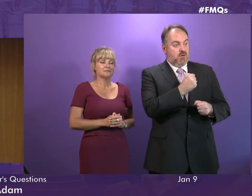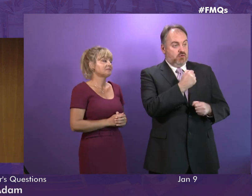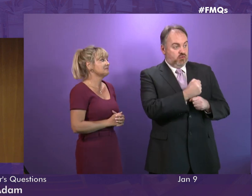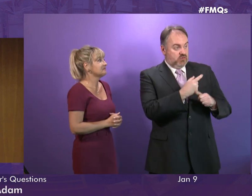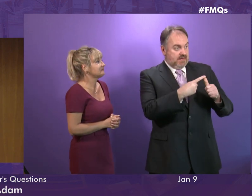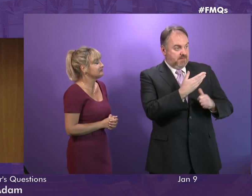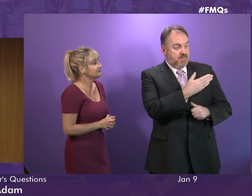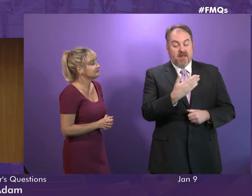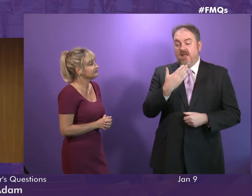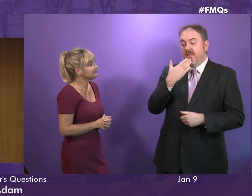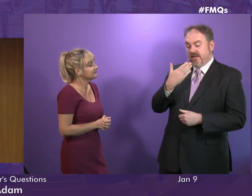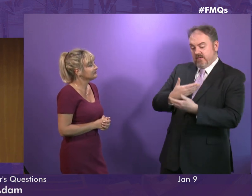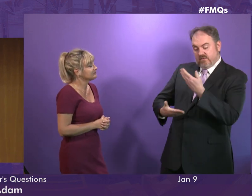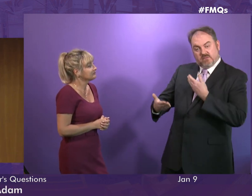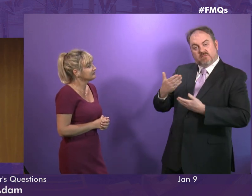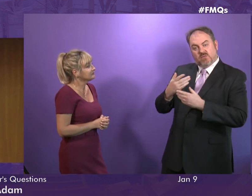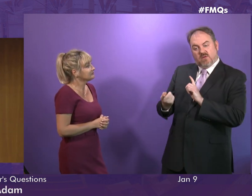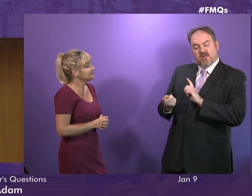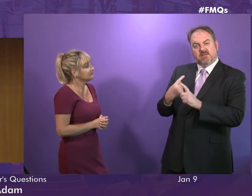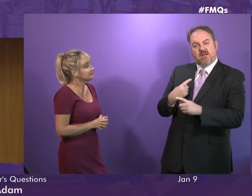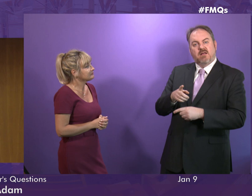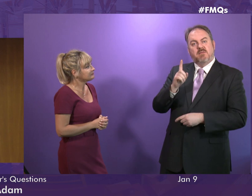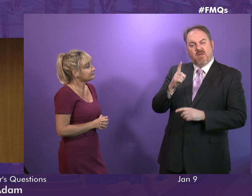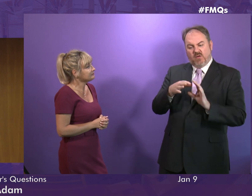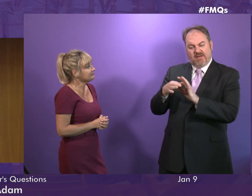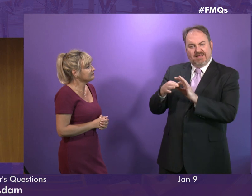George Adam: Connectivity to Glasgow airport has been debated